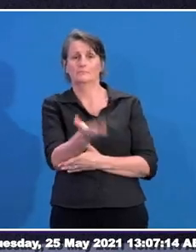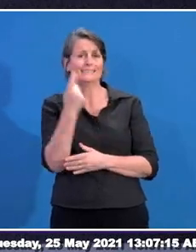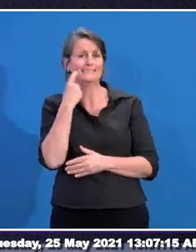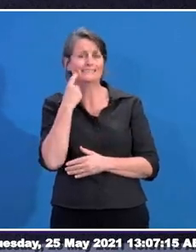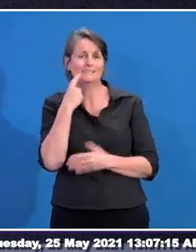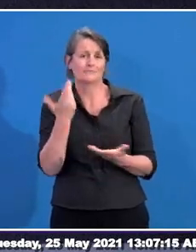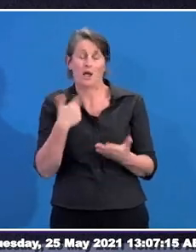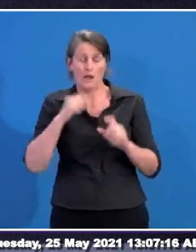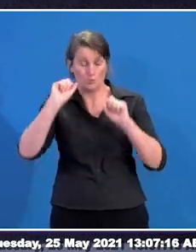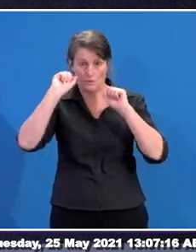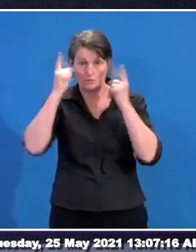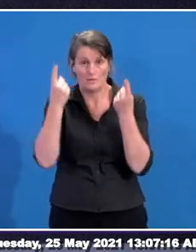I don't understand why.